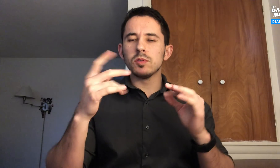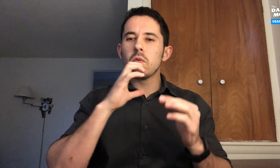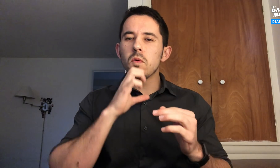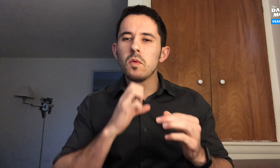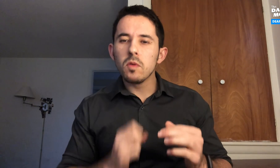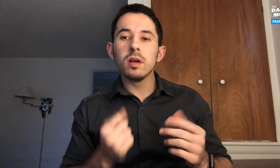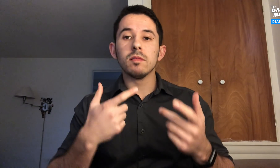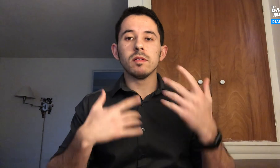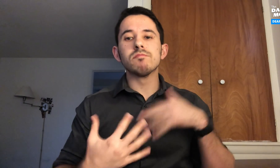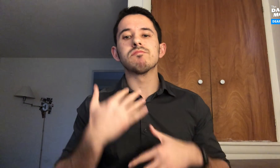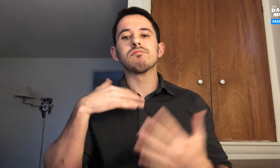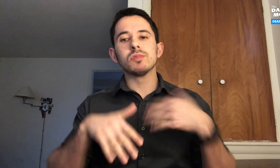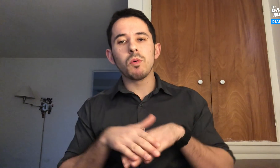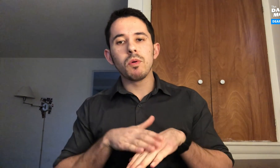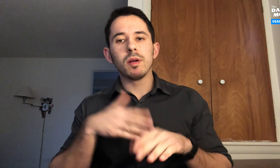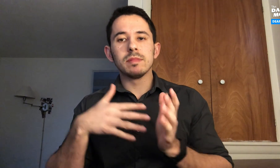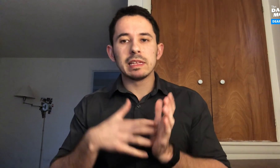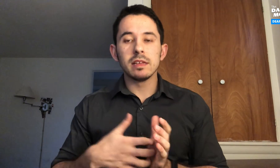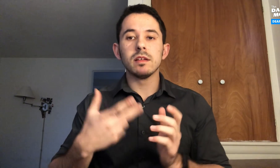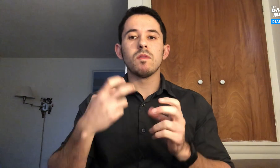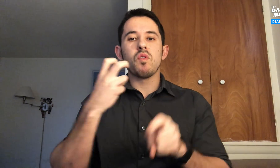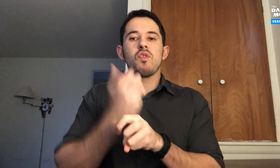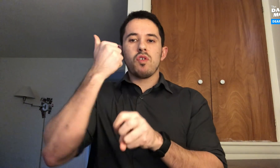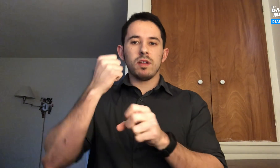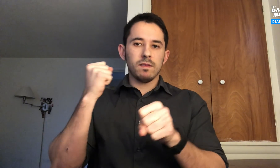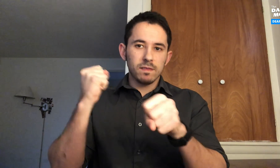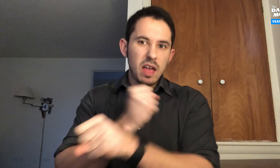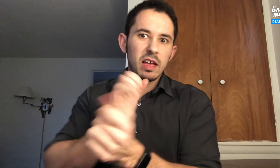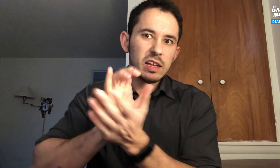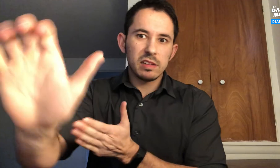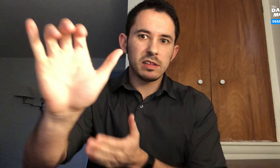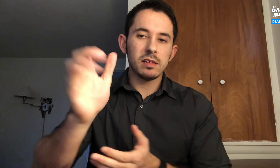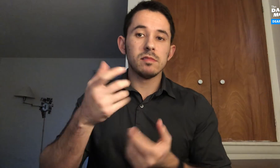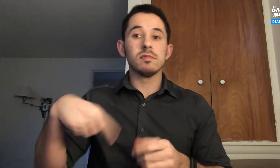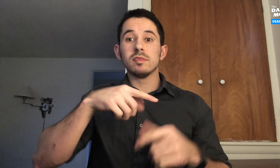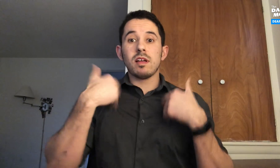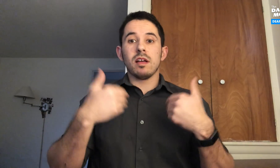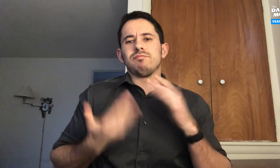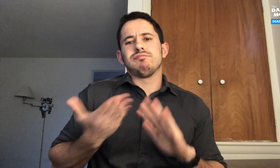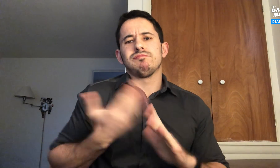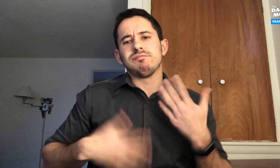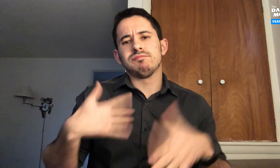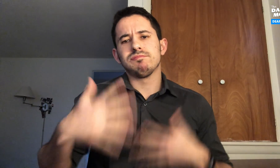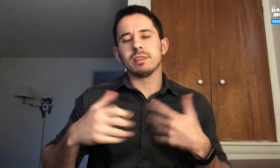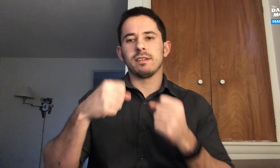as efficiently due to older age. They’re slower and weaker, which makes it harder for them to fight the virus. Younger people’s white blood cells are much more active